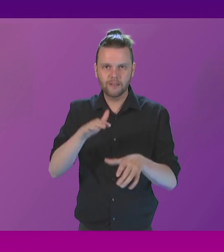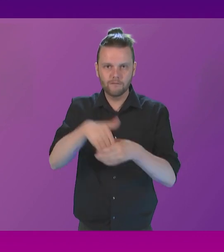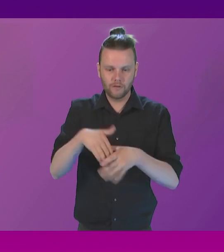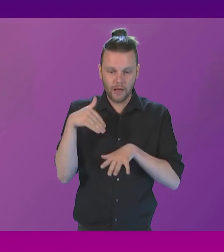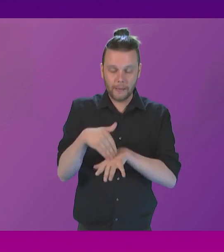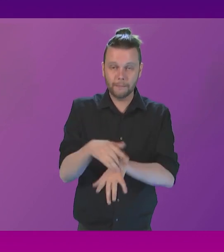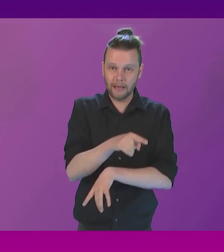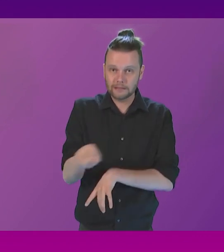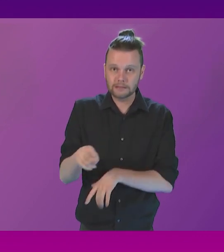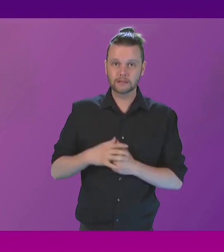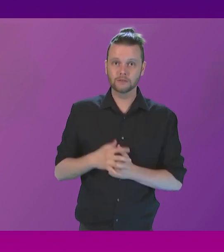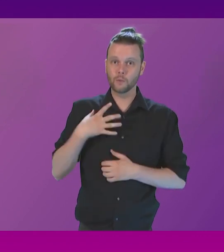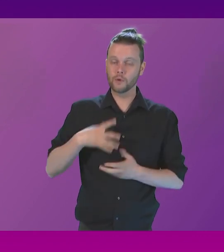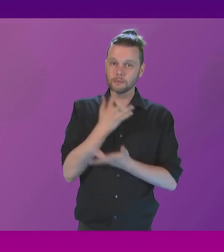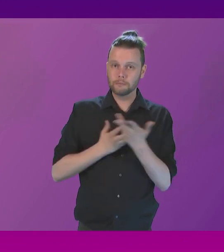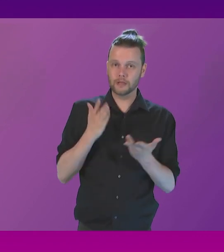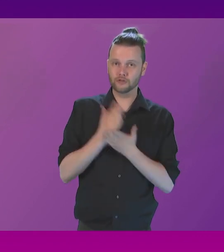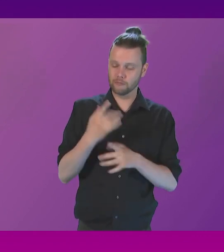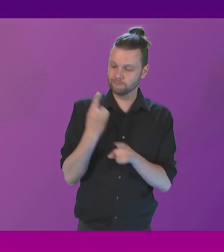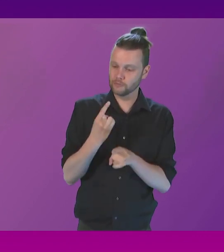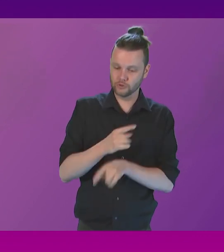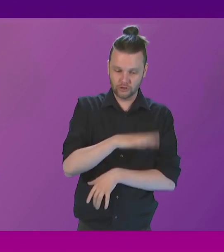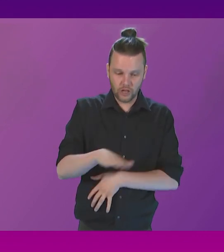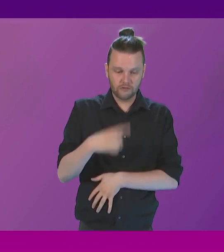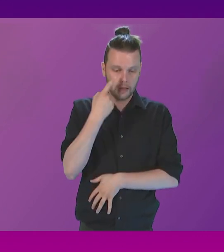by them. We are making sure that we are talking to children and young people, such as members of